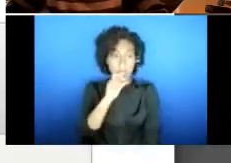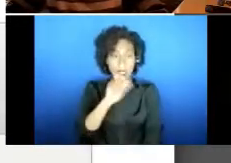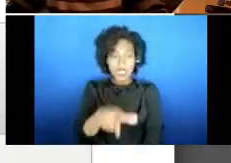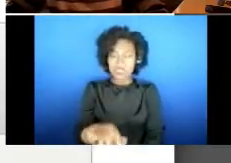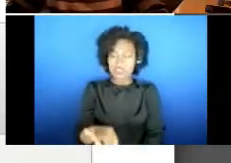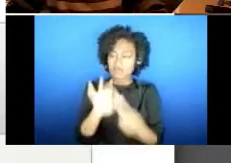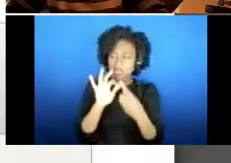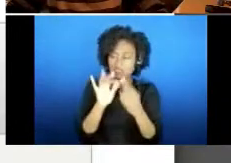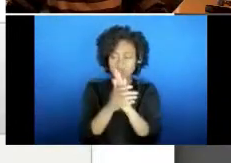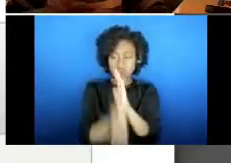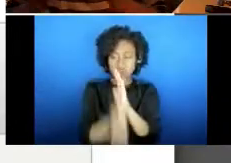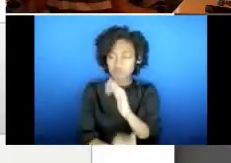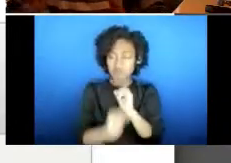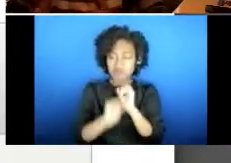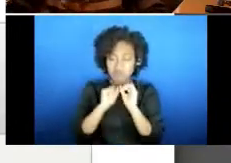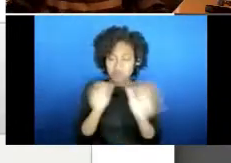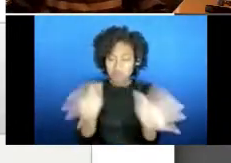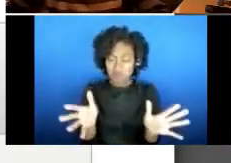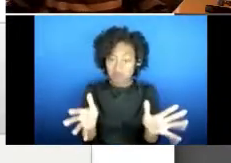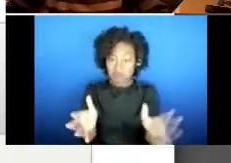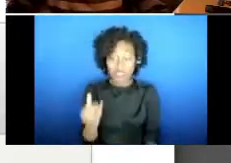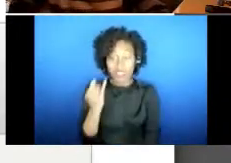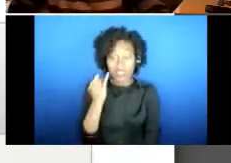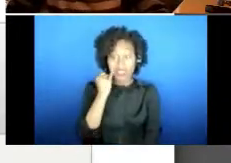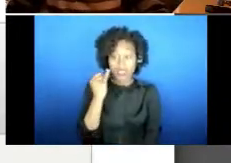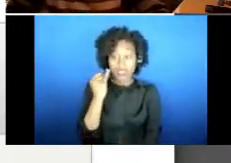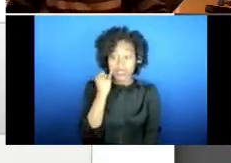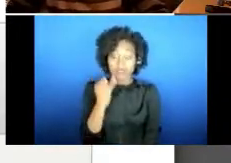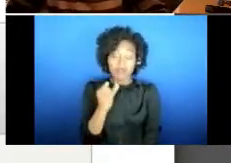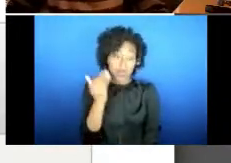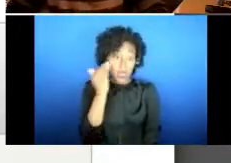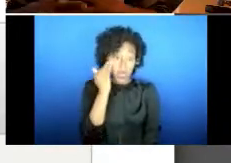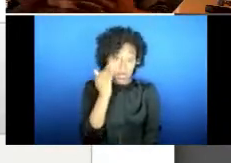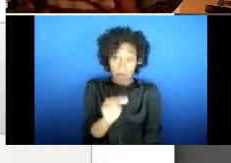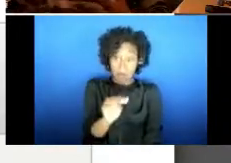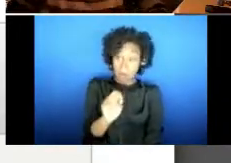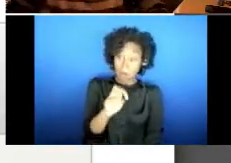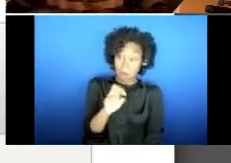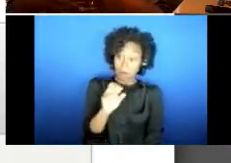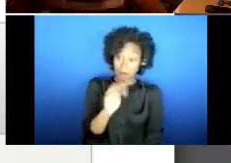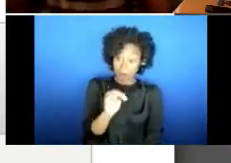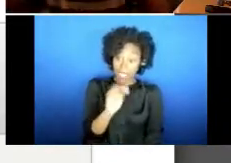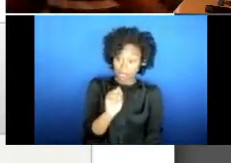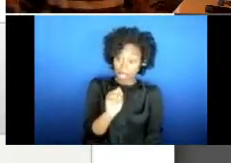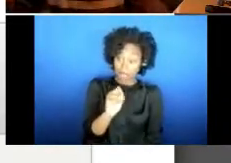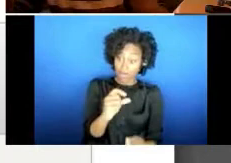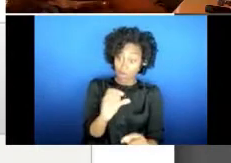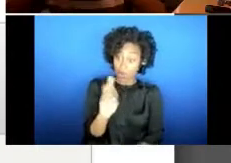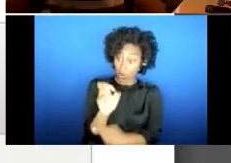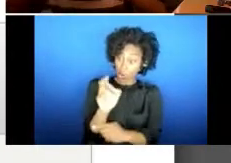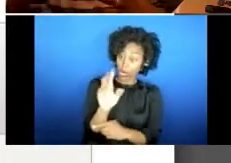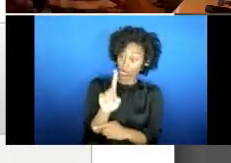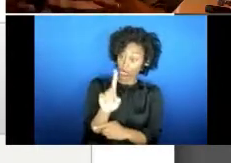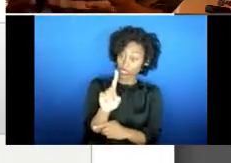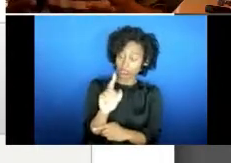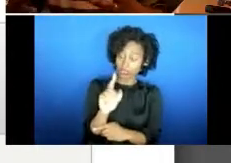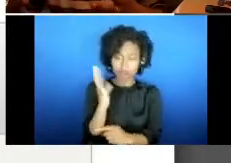if you are familiar with Microsoft Word, it is that simple, you just type or copy/paste